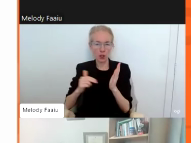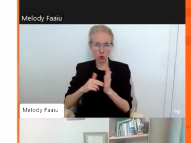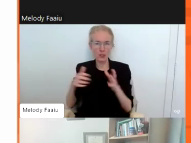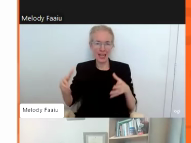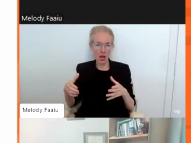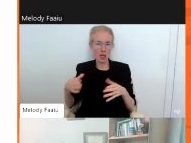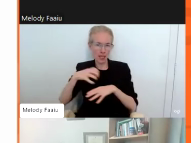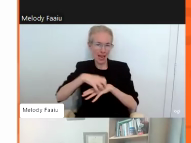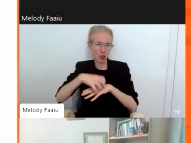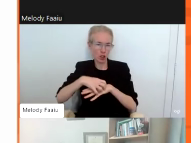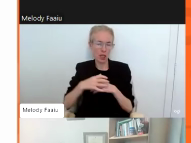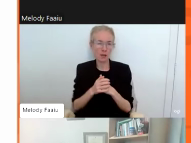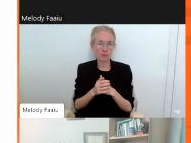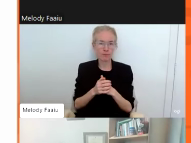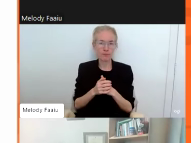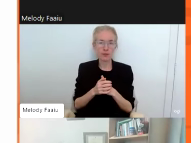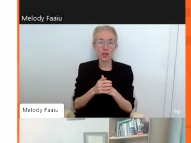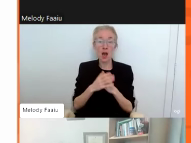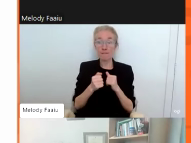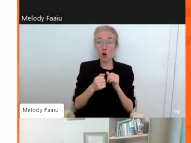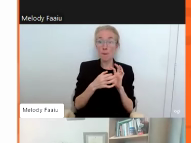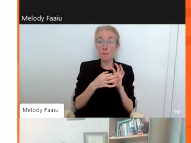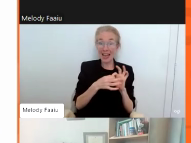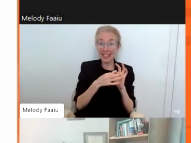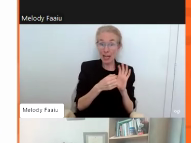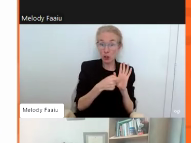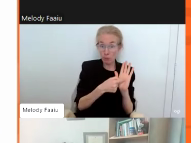what all of this engagement led to was the document I mentioned